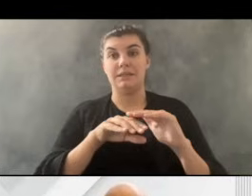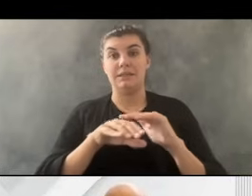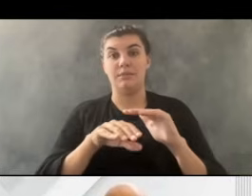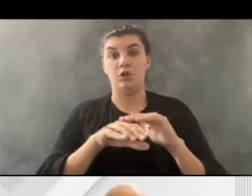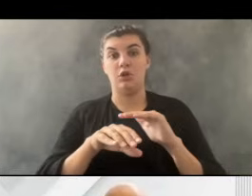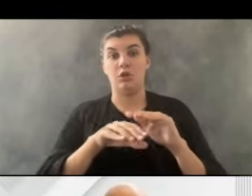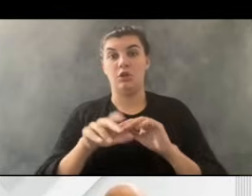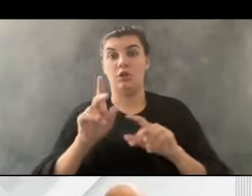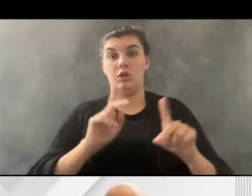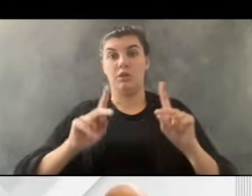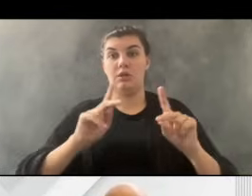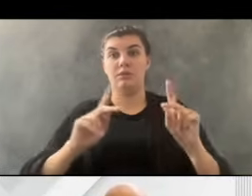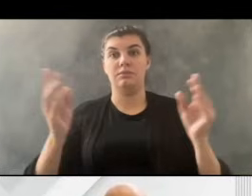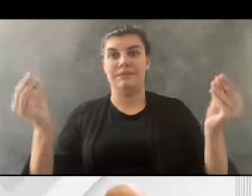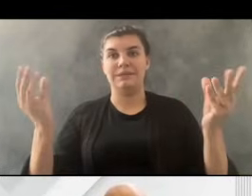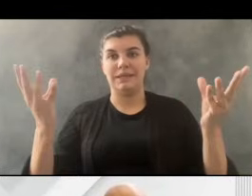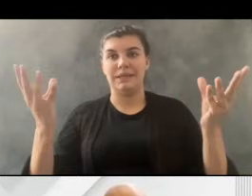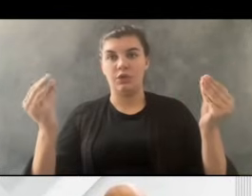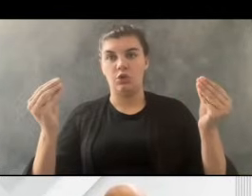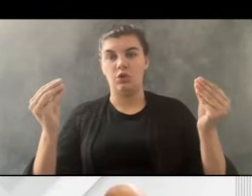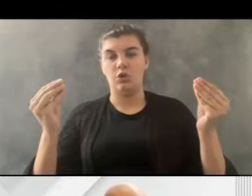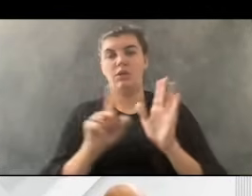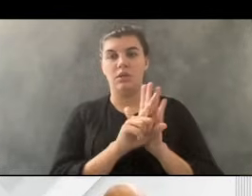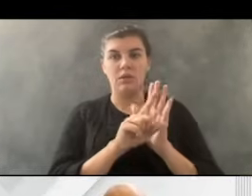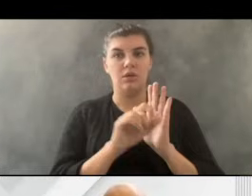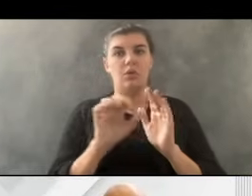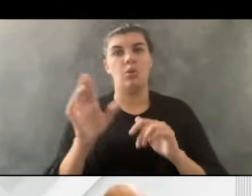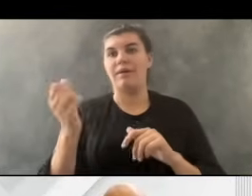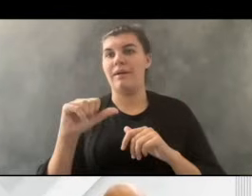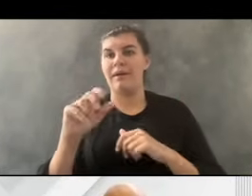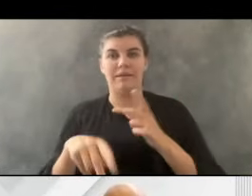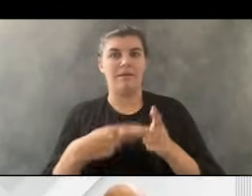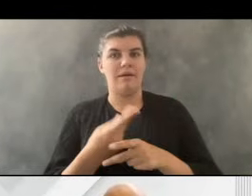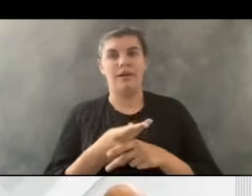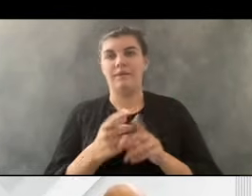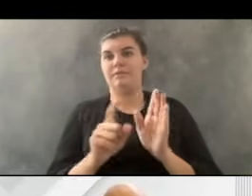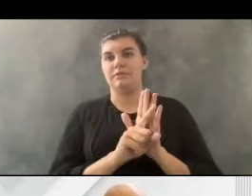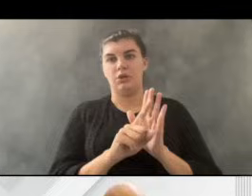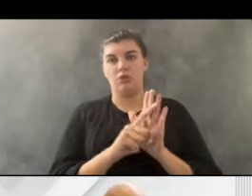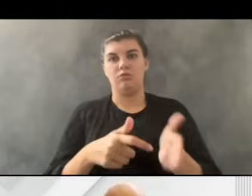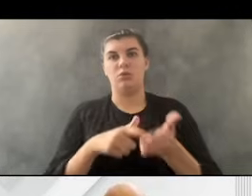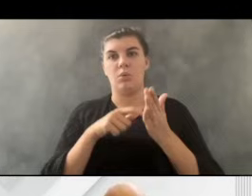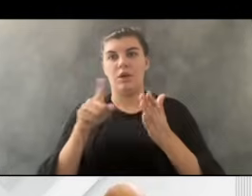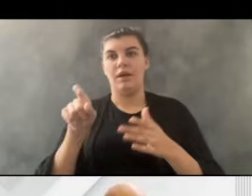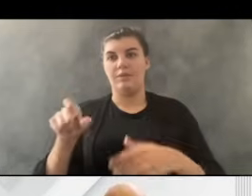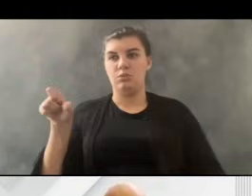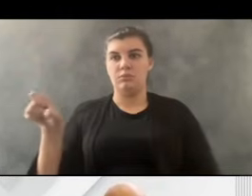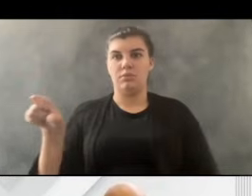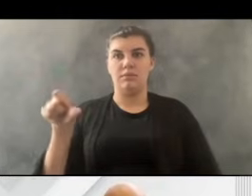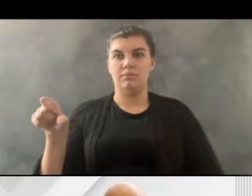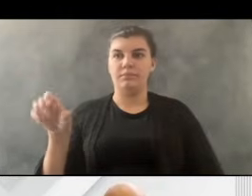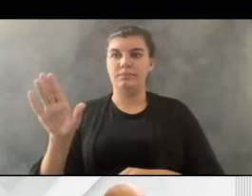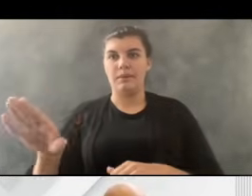signals or any kind of pedestrian signal that requires you to push a button can't be in the rose